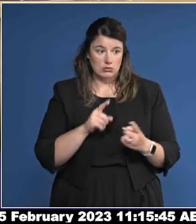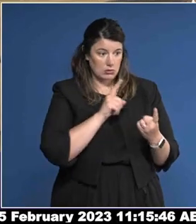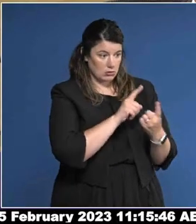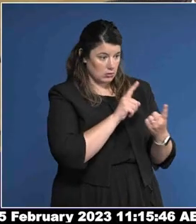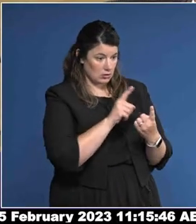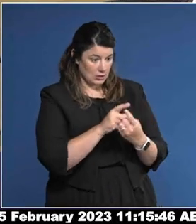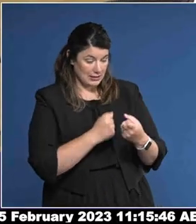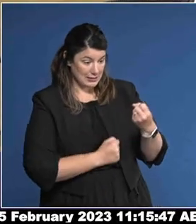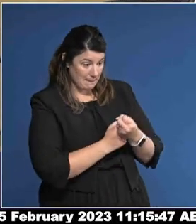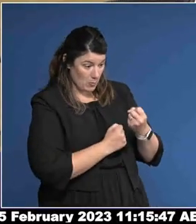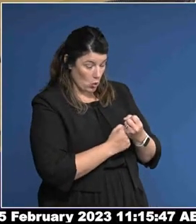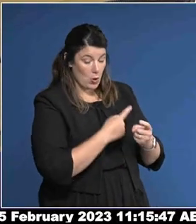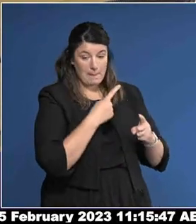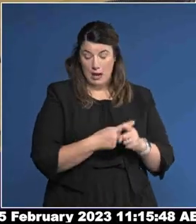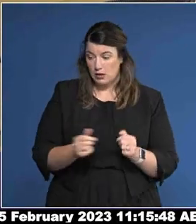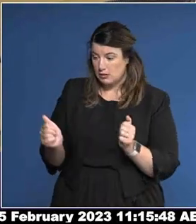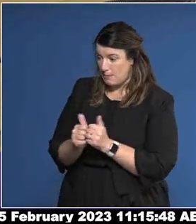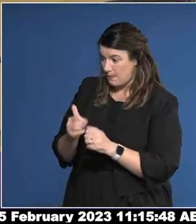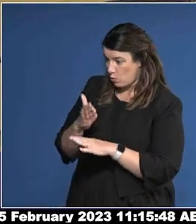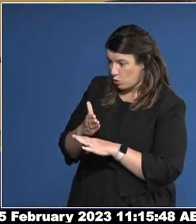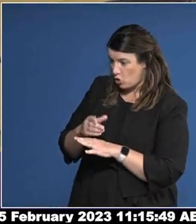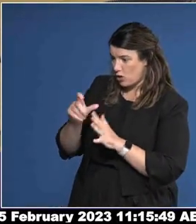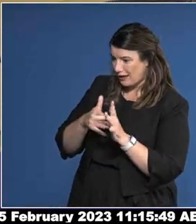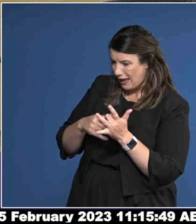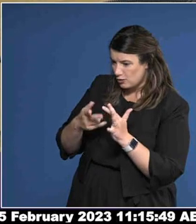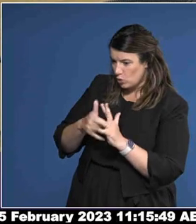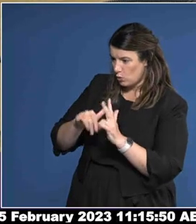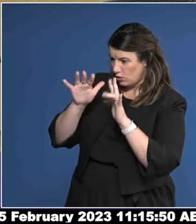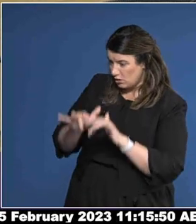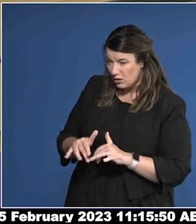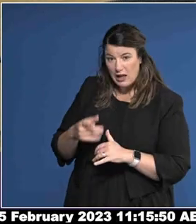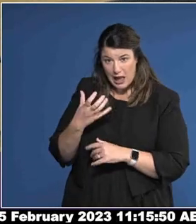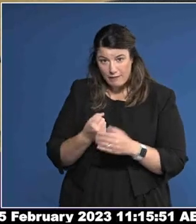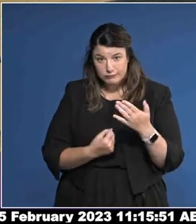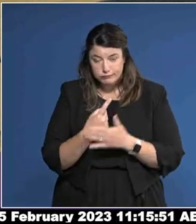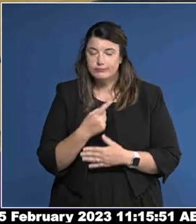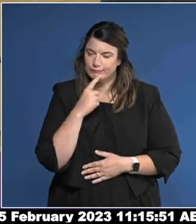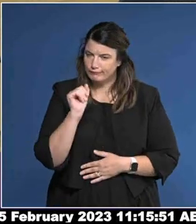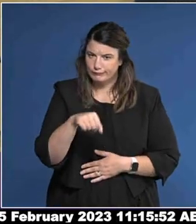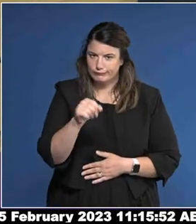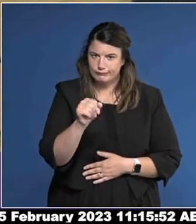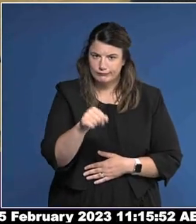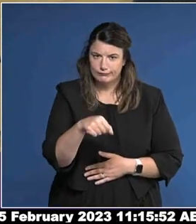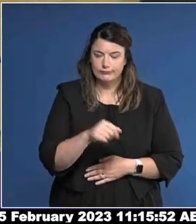then also the administration, the record-keeping work? Is that an issue that arises in - Yes, absolutely. We hear regularly - MS EASTMAN: And how do you deal with that?